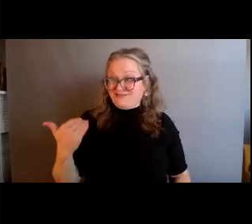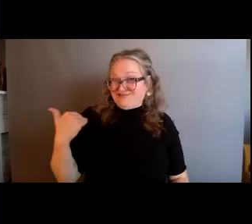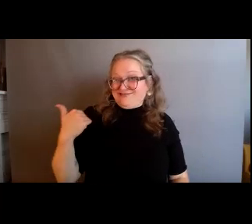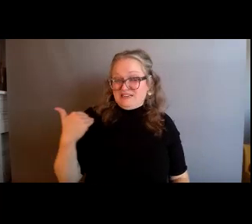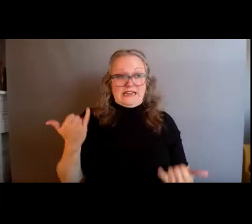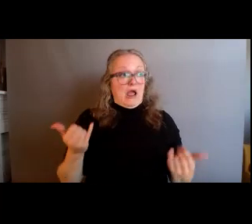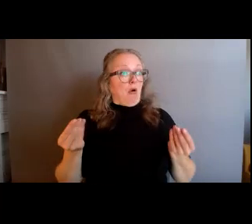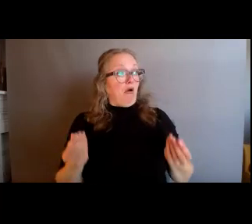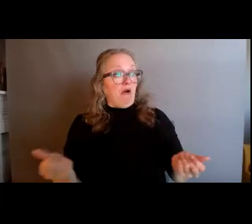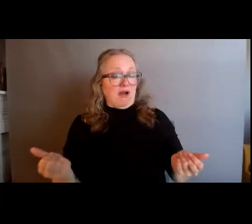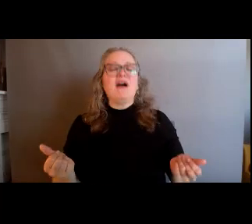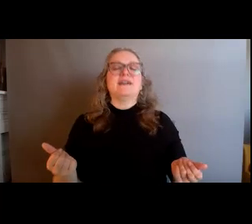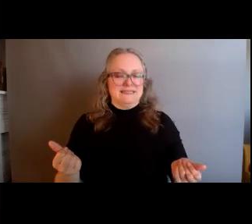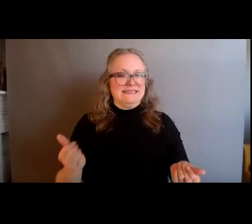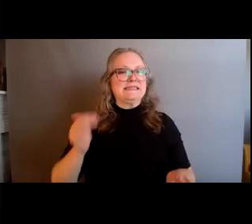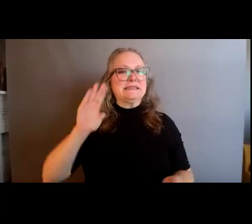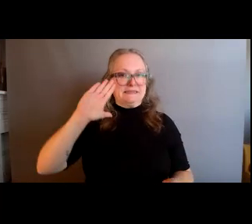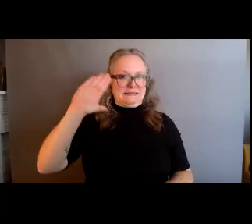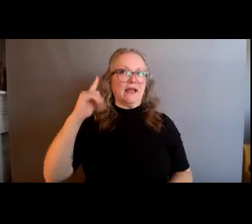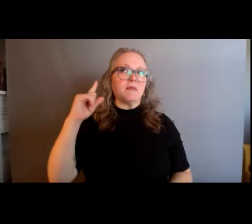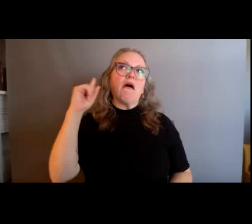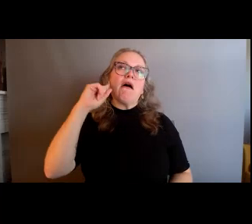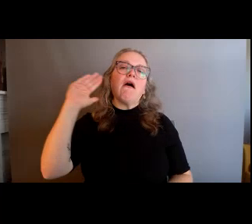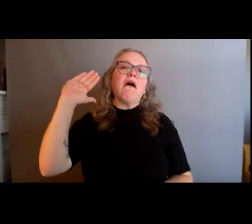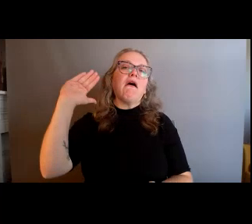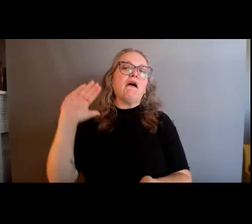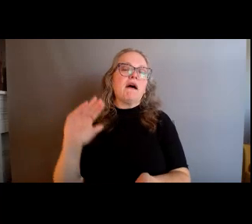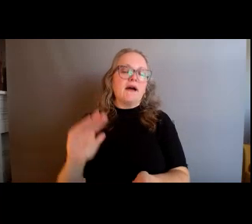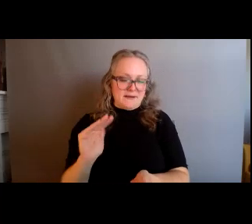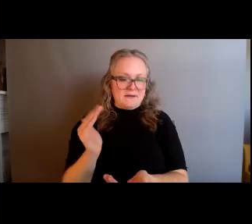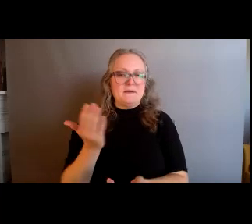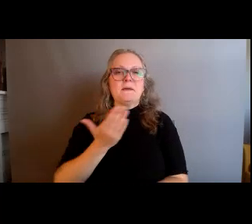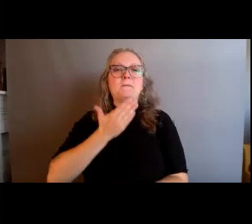it's starting to cure itself now, and it's working itself back up to midline again.